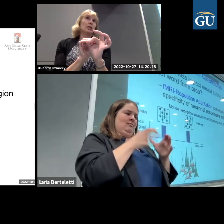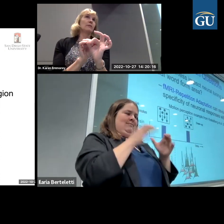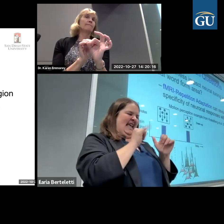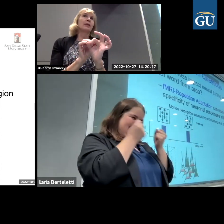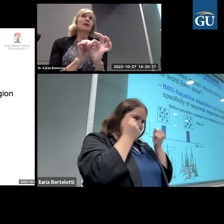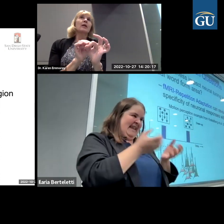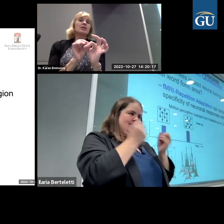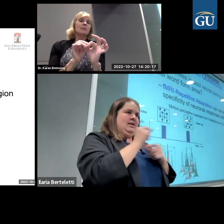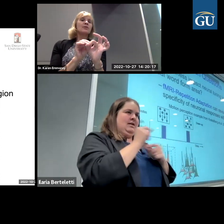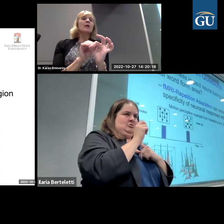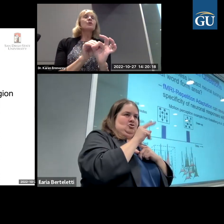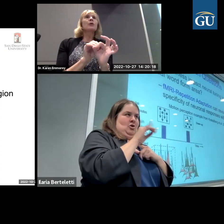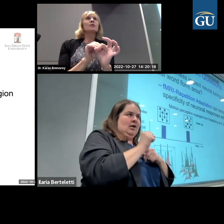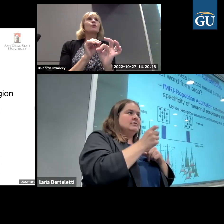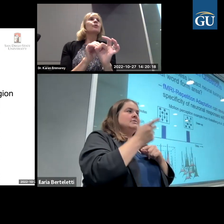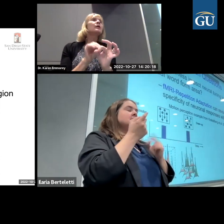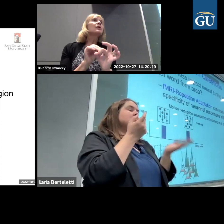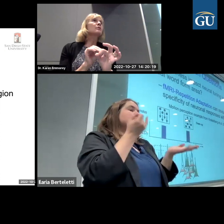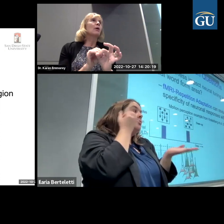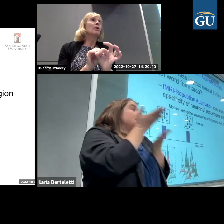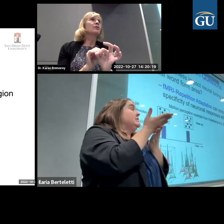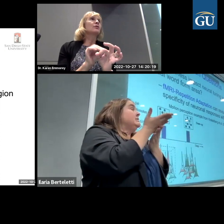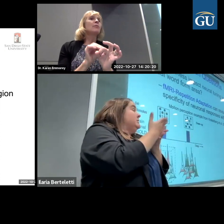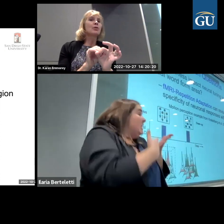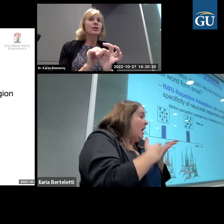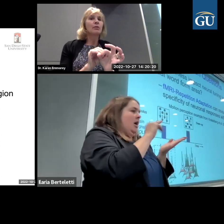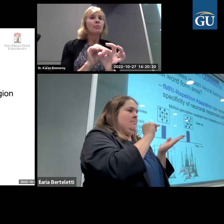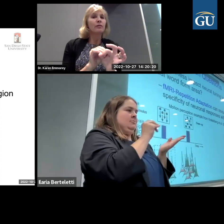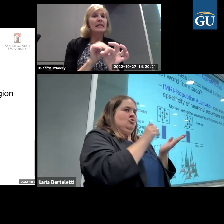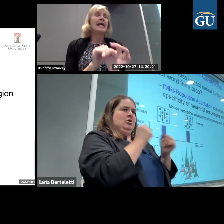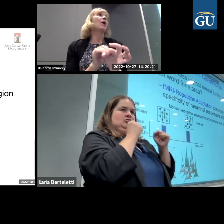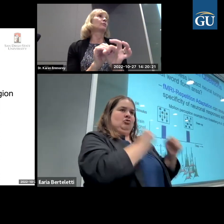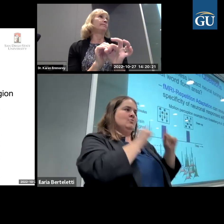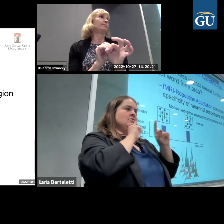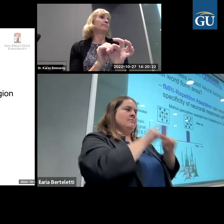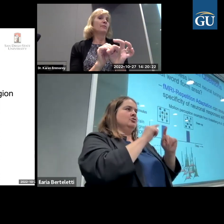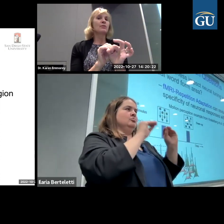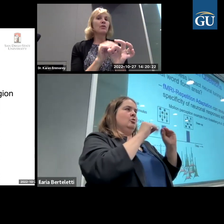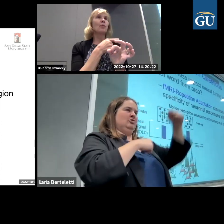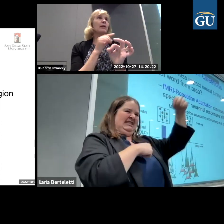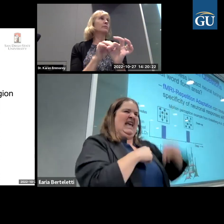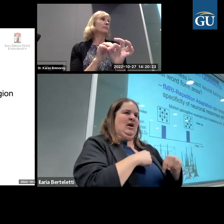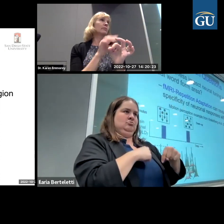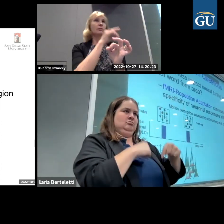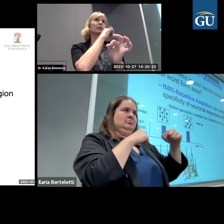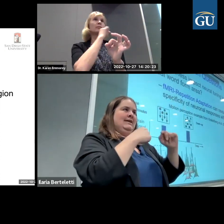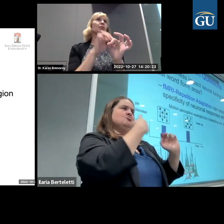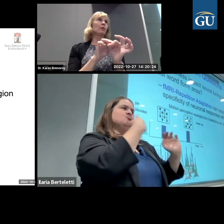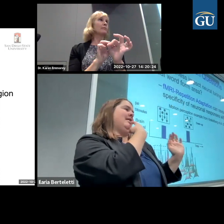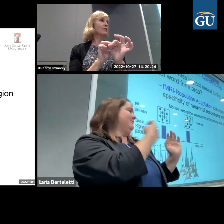Suppose some neurons really respond to motion moving down. Those are the red little neurons there